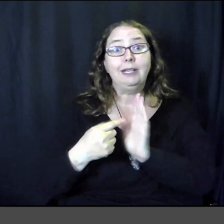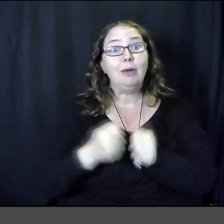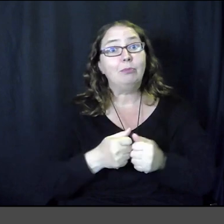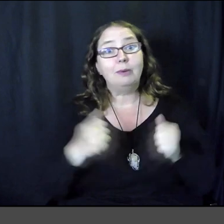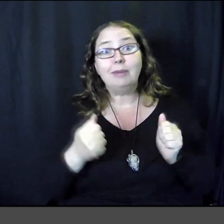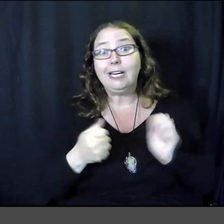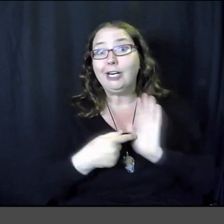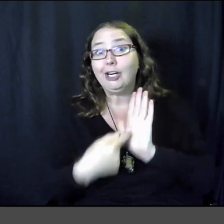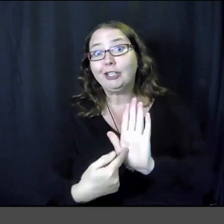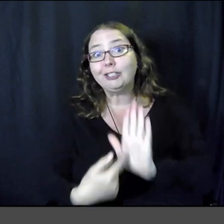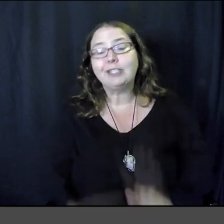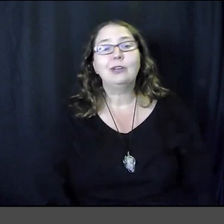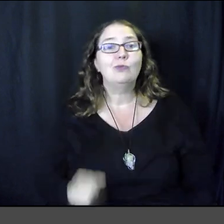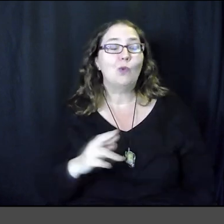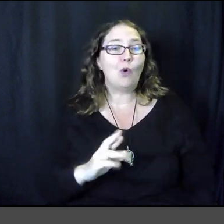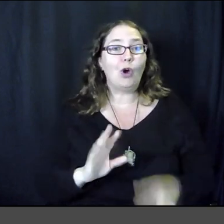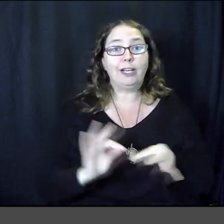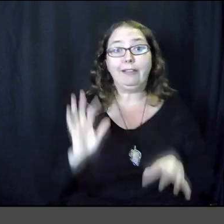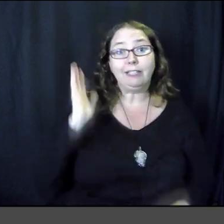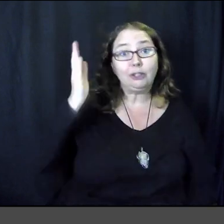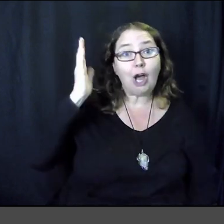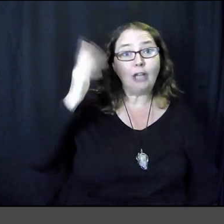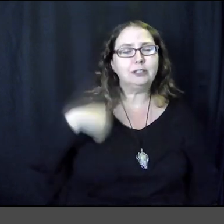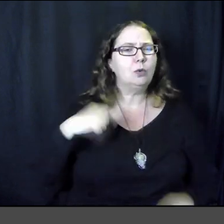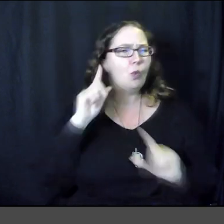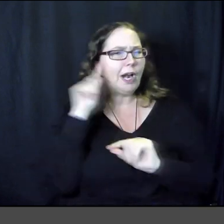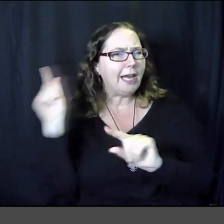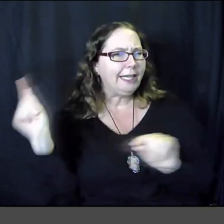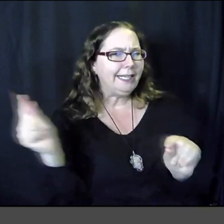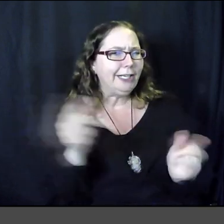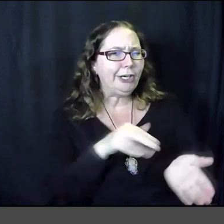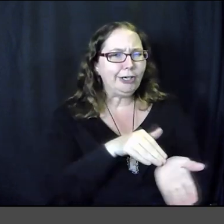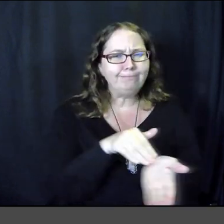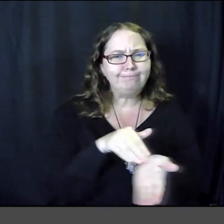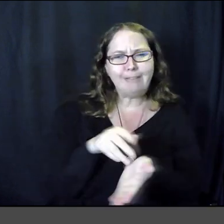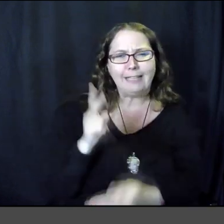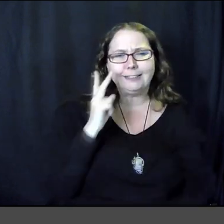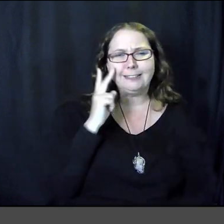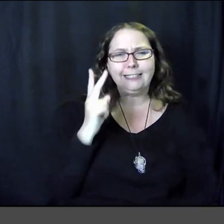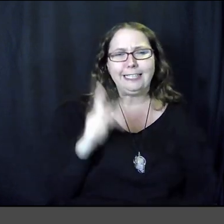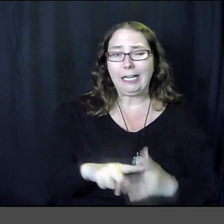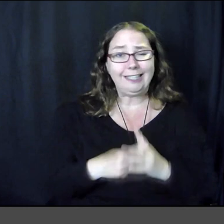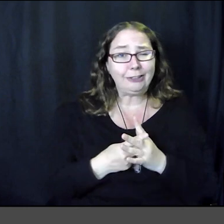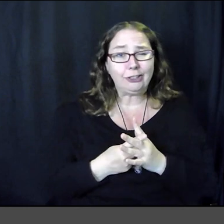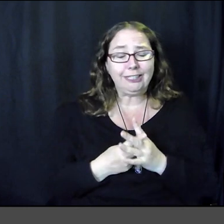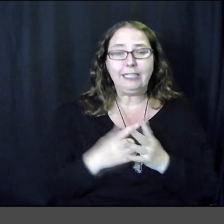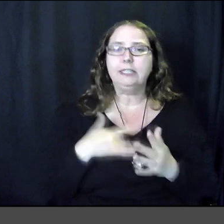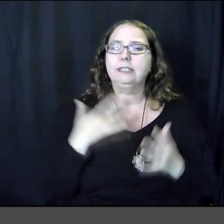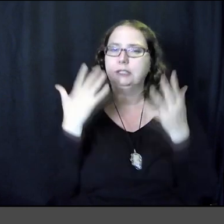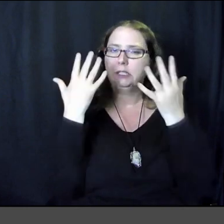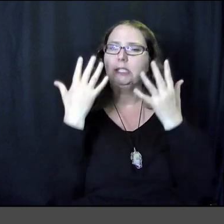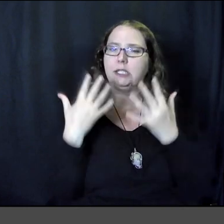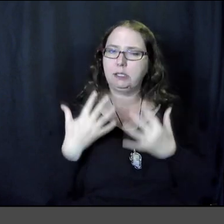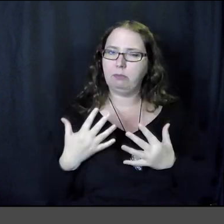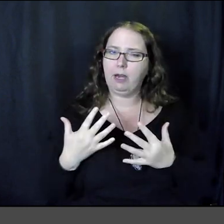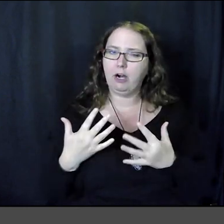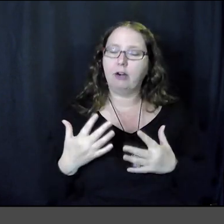WHAT I HEAR AND SEE IS INITIALLY A SENSE OF DESPAIR. AND THEN AS I START TALKING AND START BRINGING OUT THESE HISTORIES,